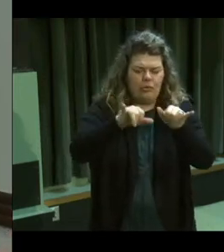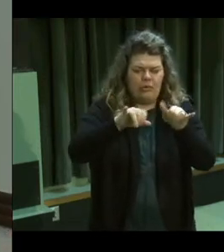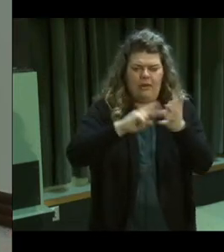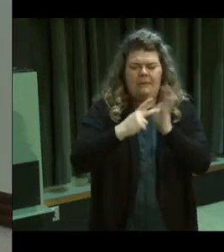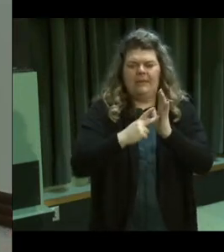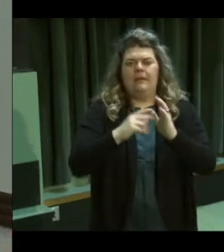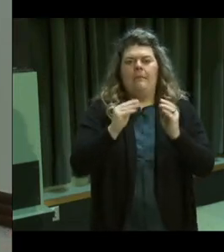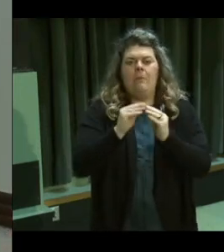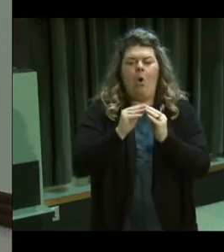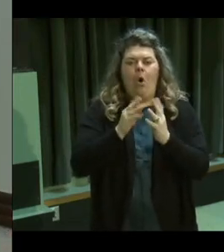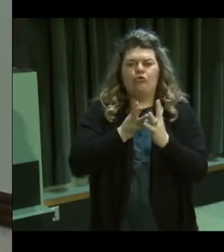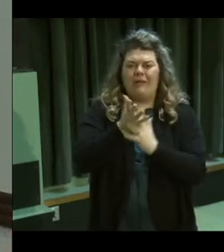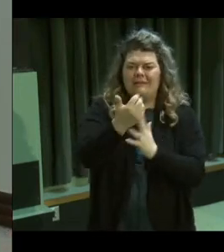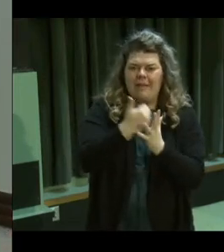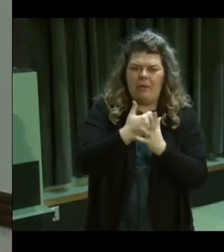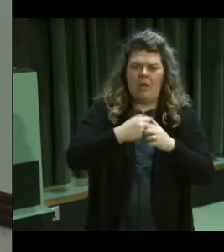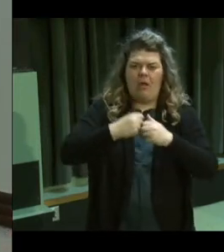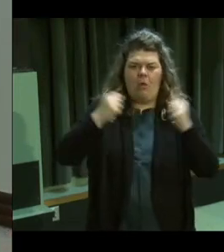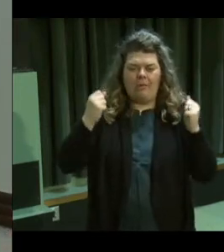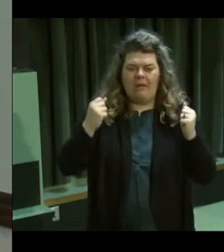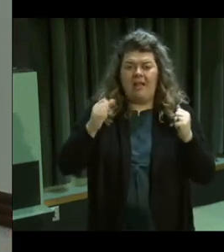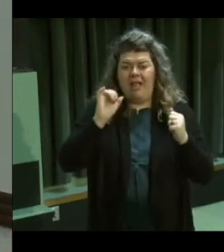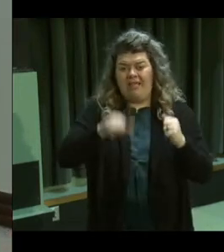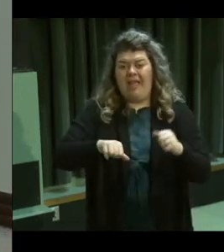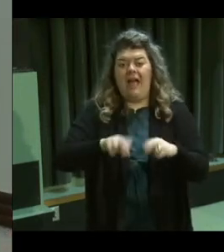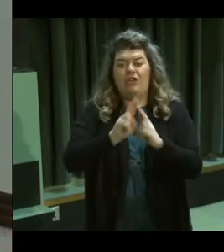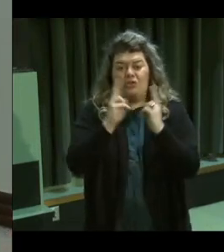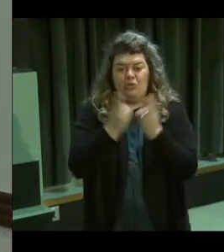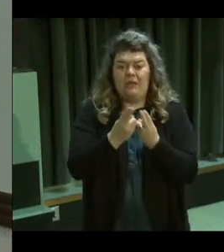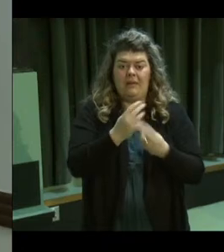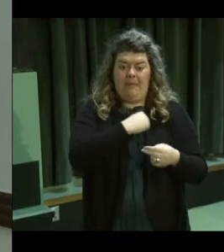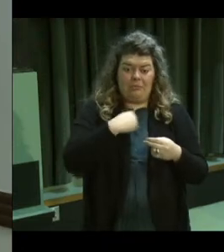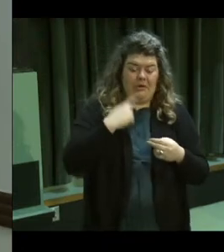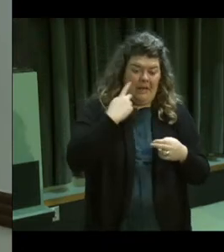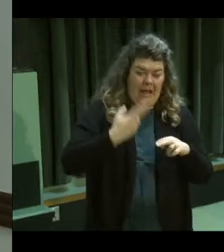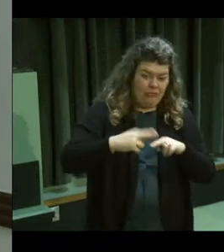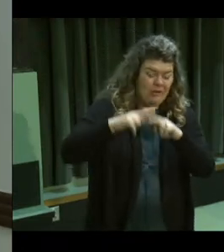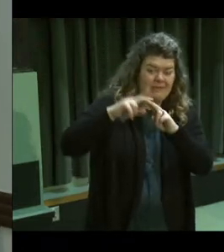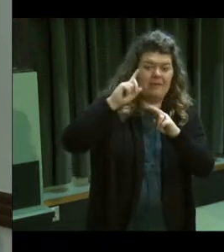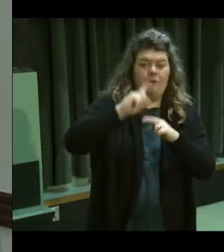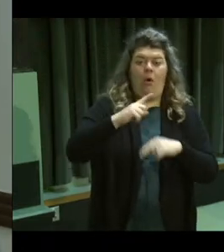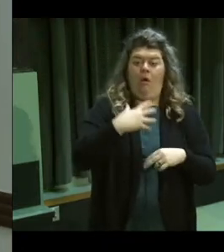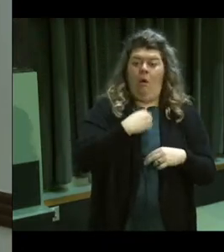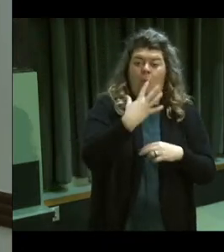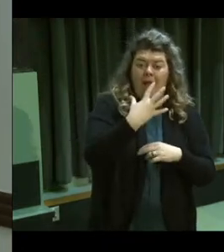things a lot more transparent